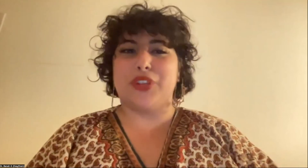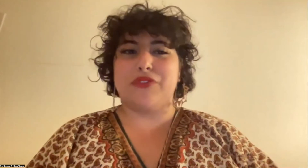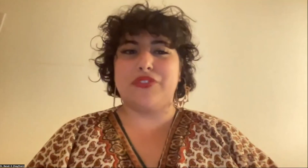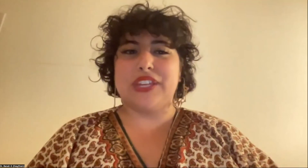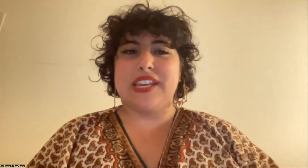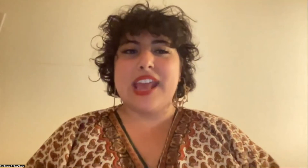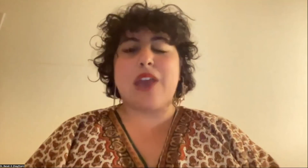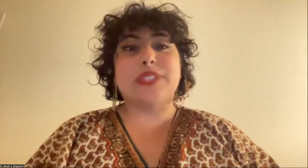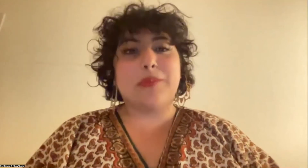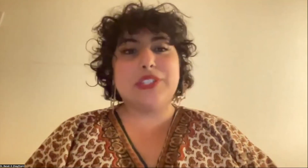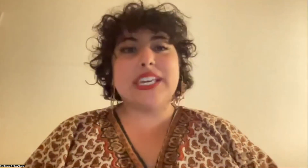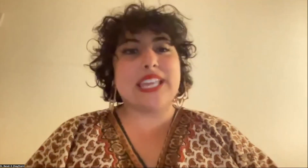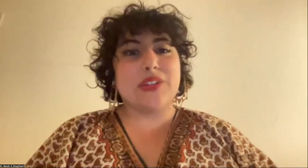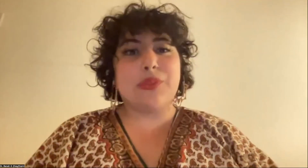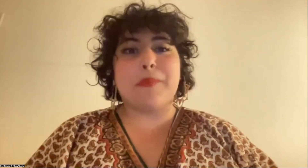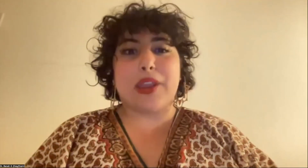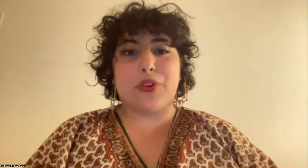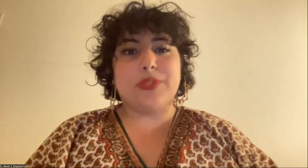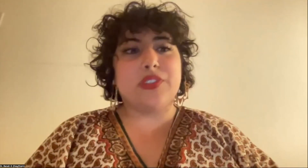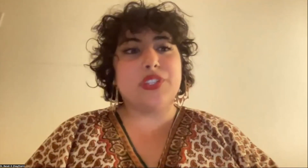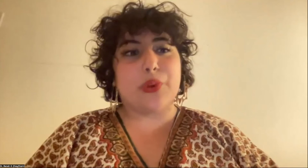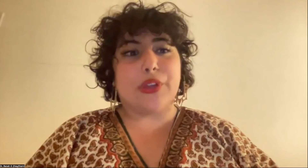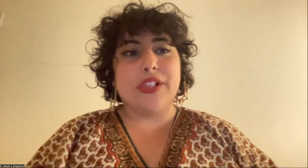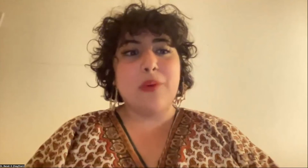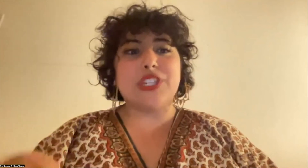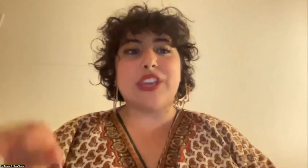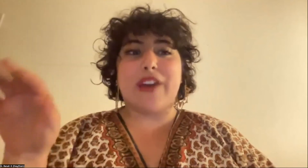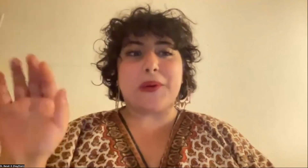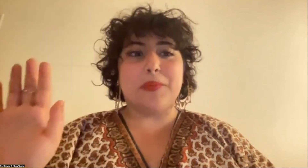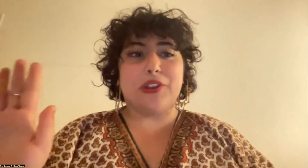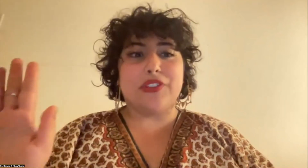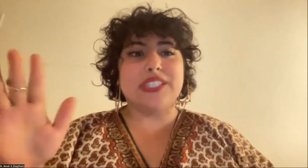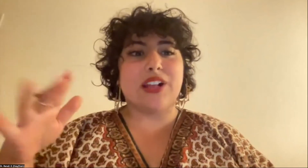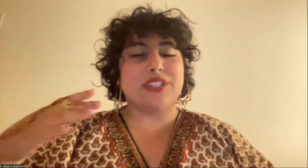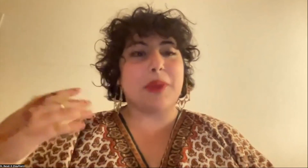grief. I was able to connect with the microbes in the soil, which I found mirrored the cells in